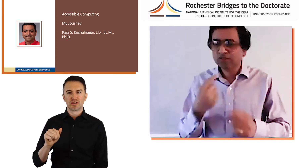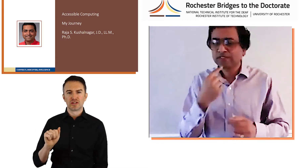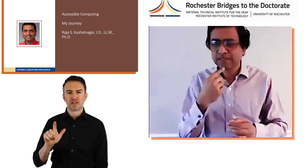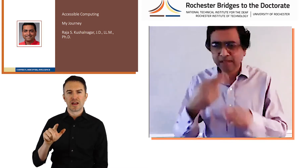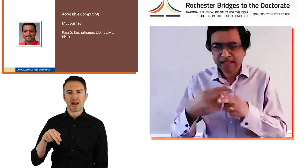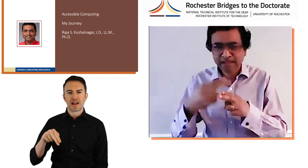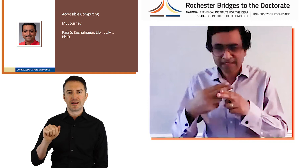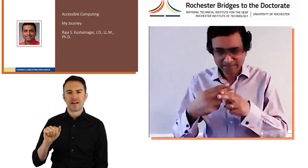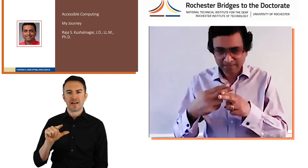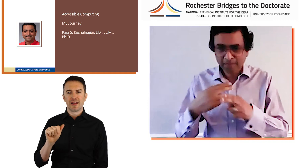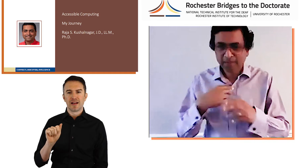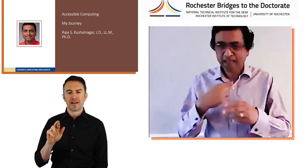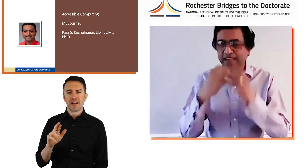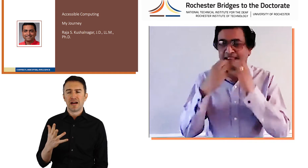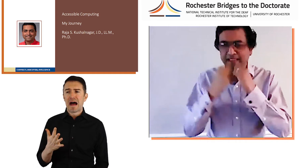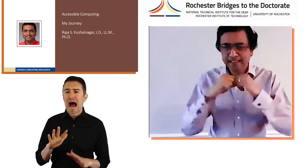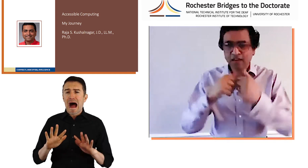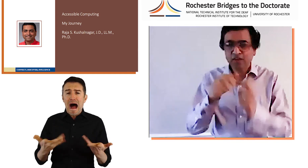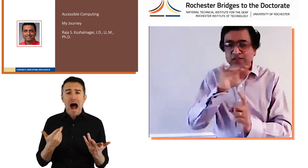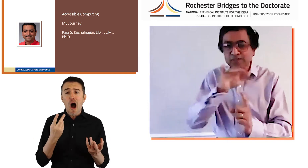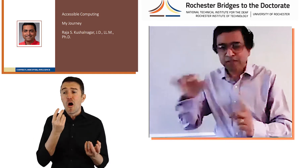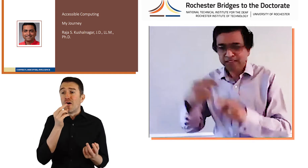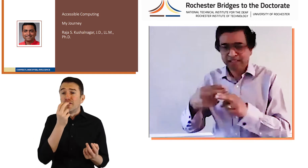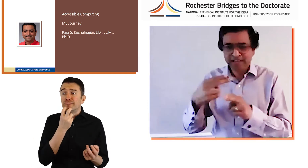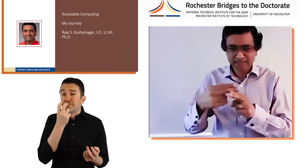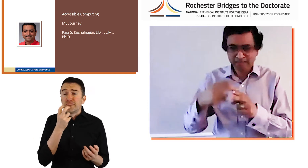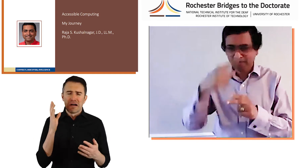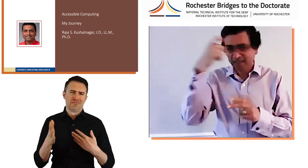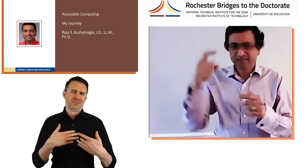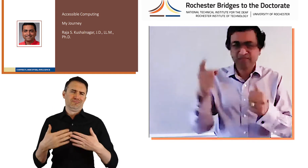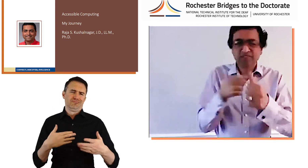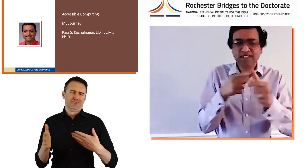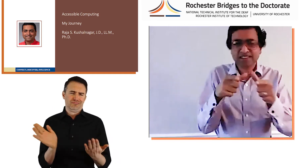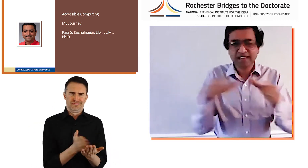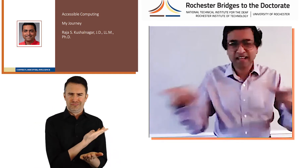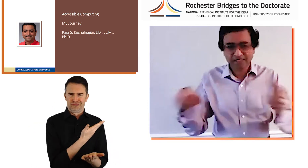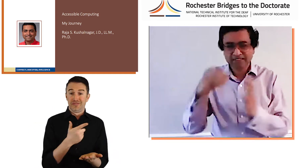and I don't care how you pronounce my last name but I care how you spell my last name,